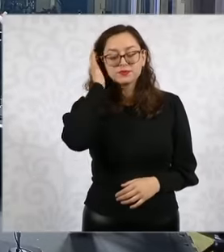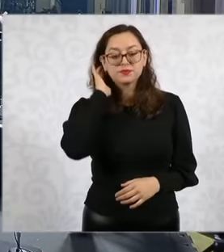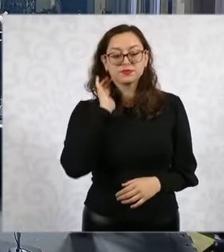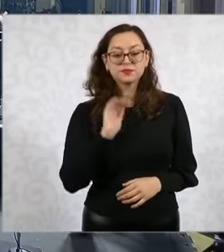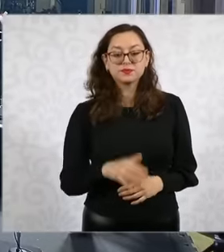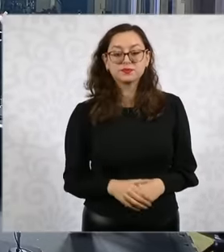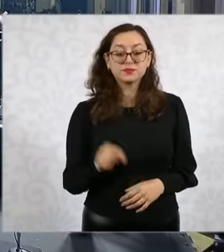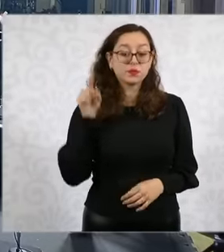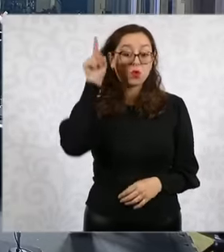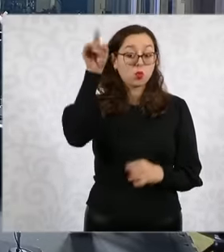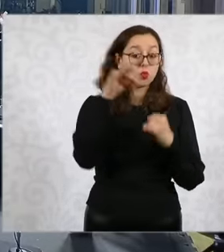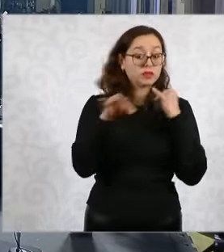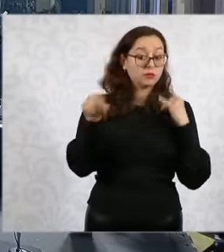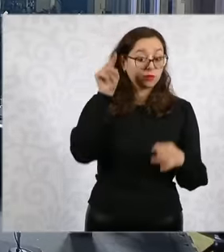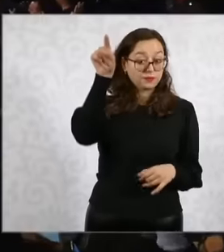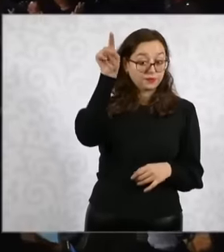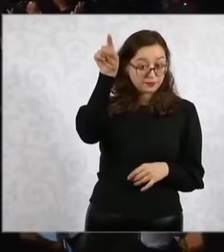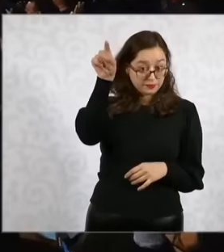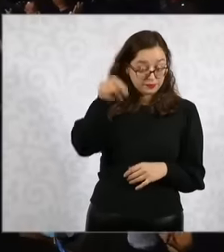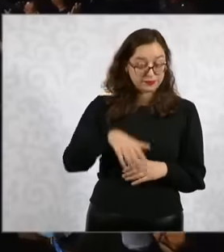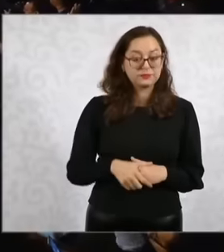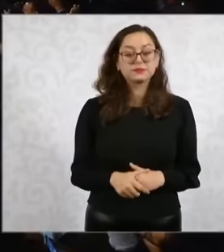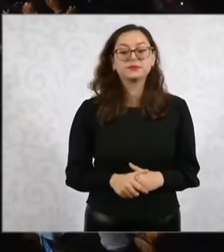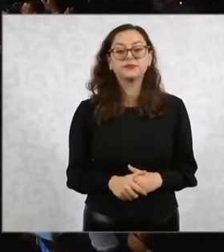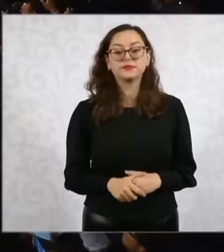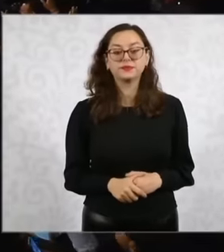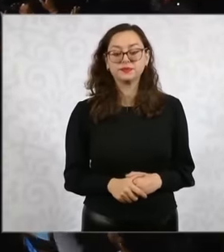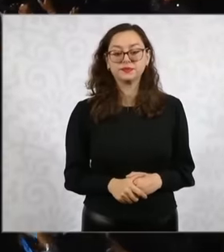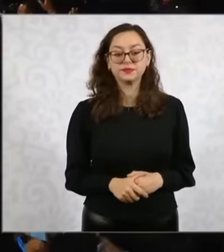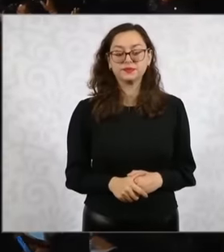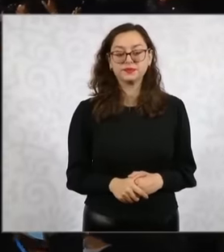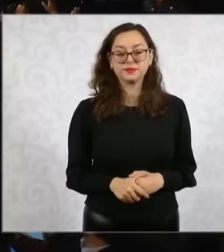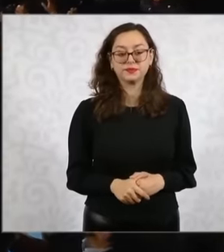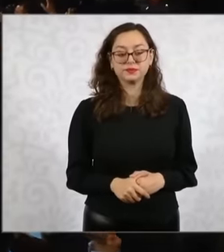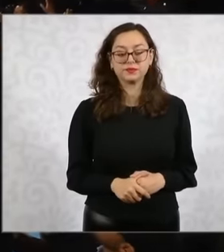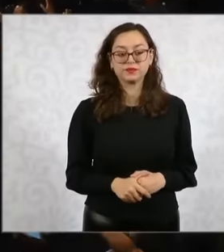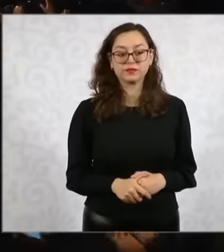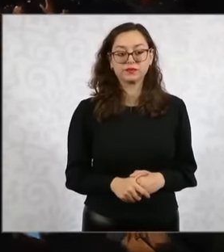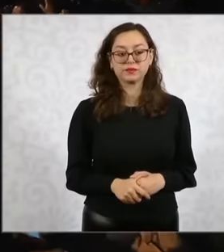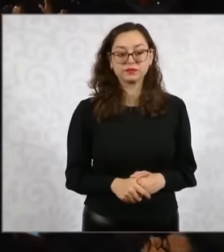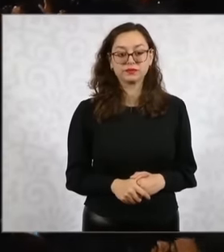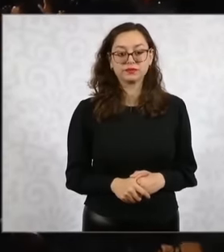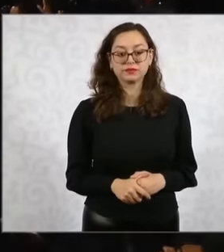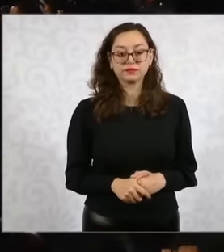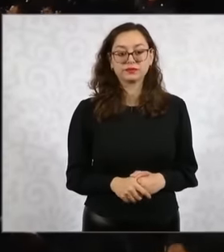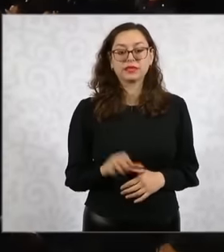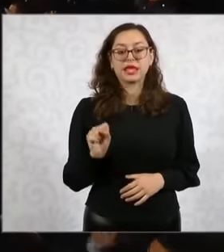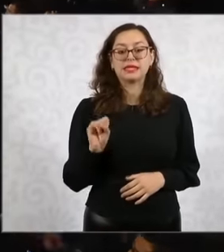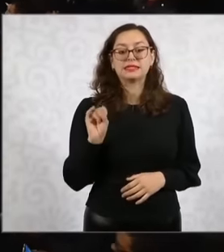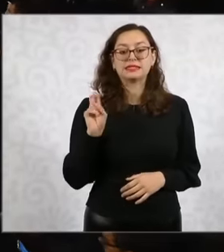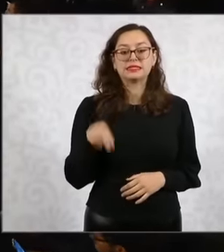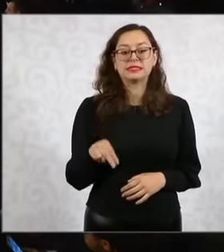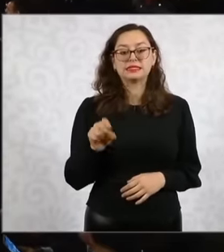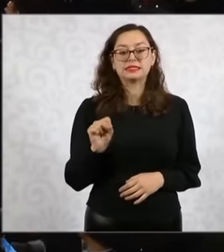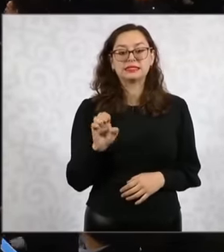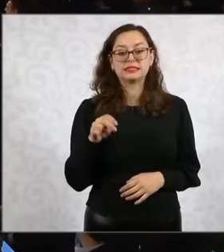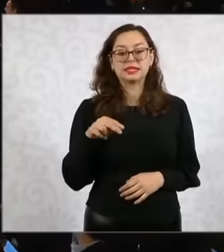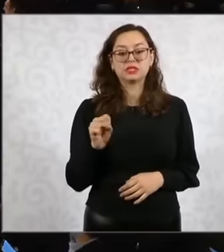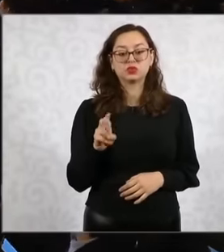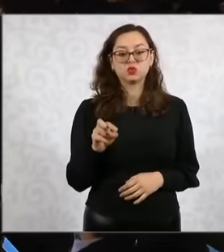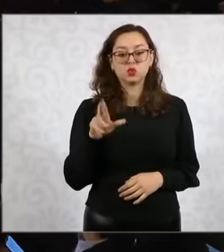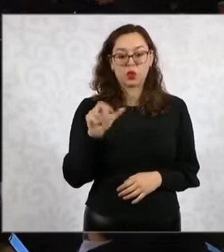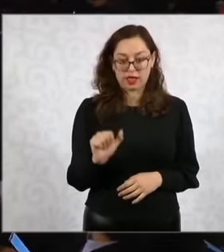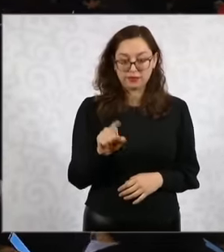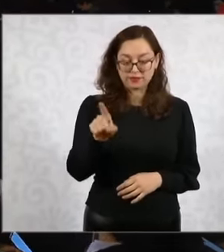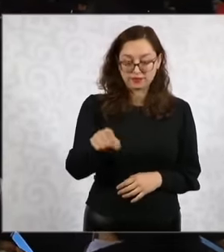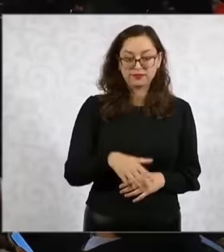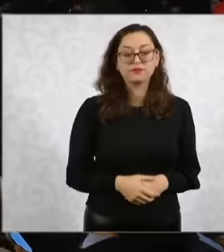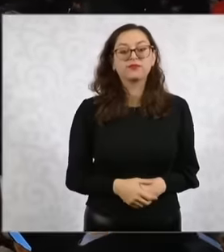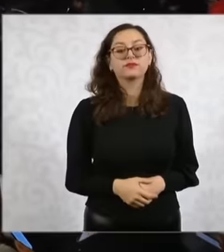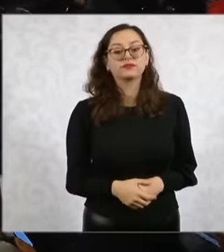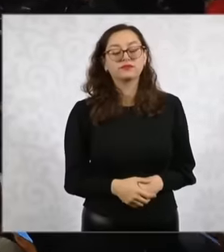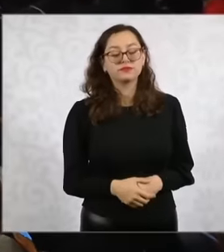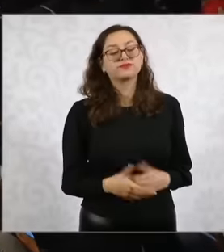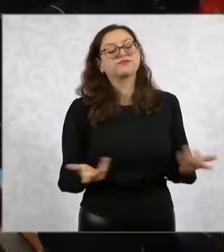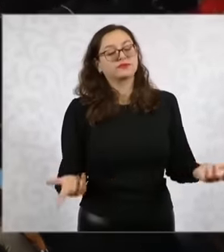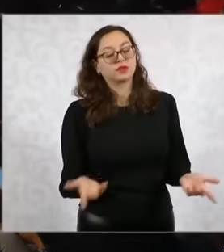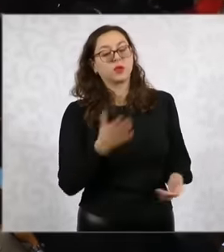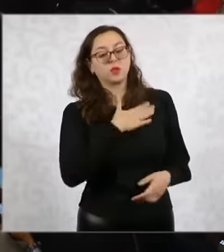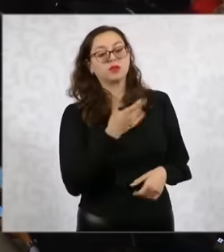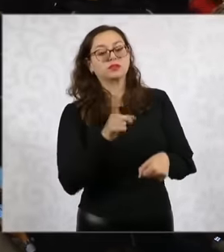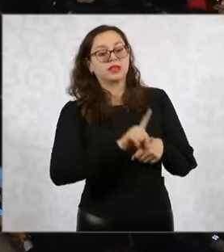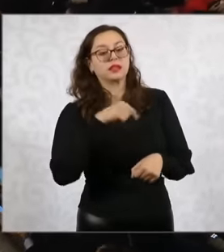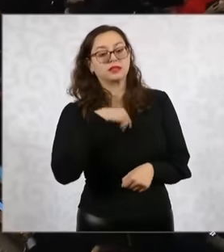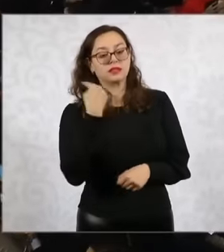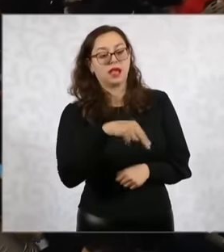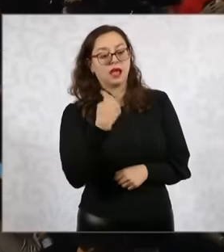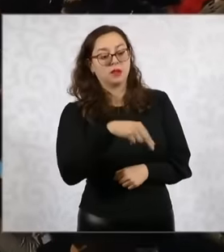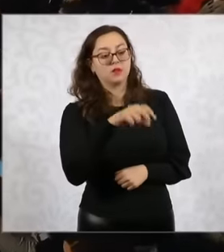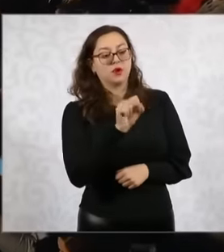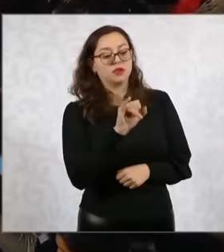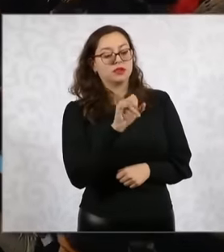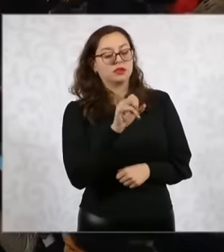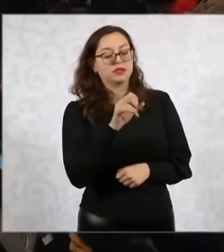back to see without censorship Sandra Aguilar doctor, very good morning from the informative group, first